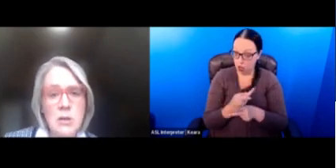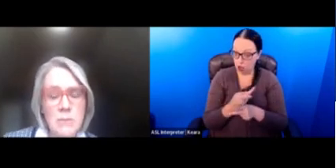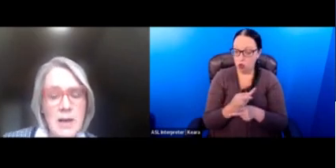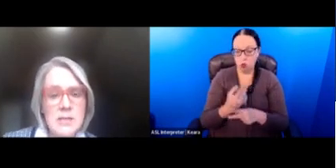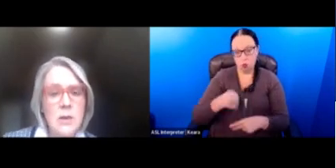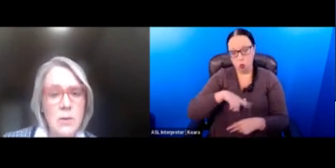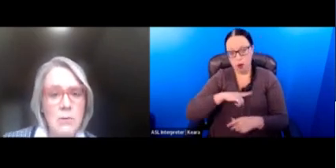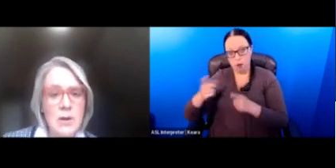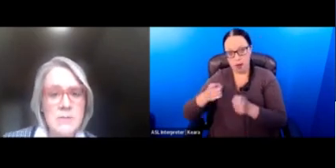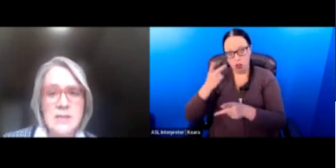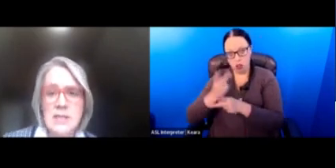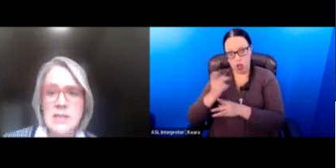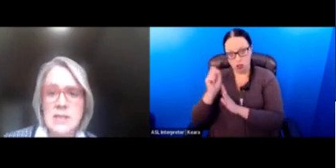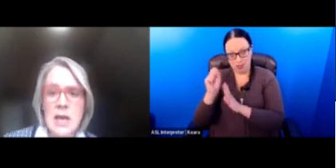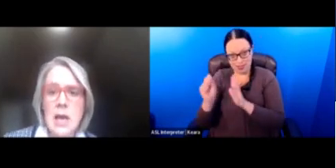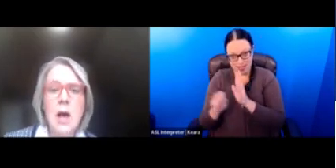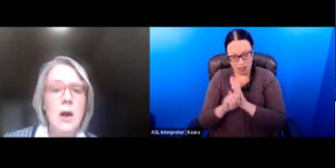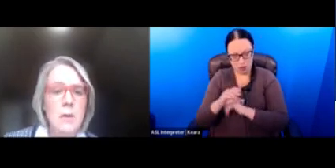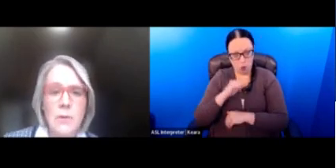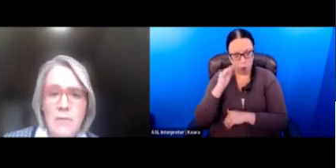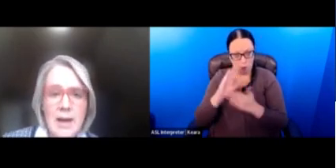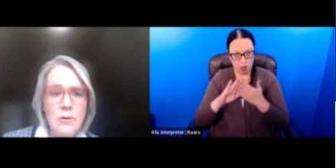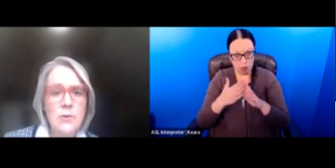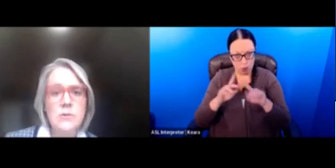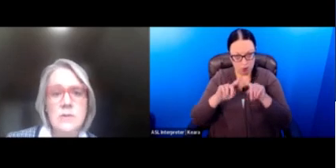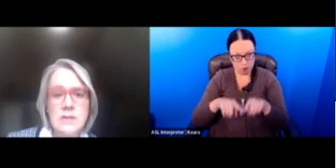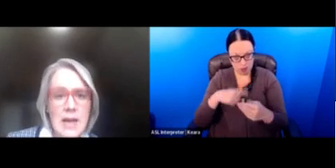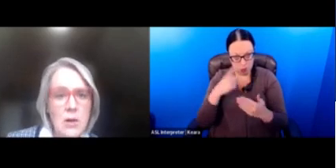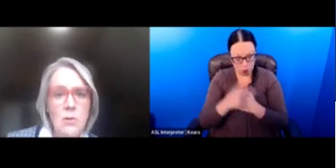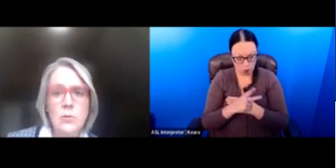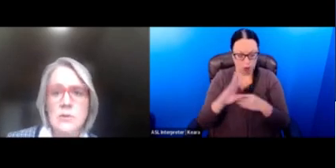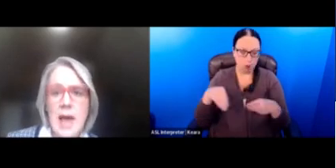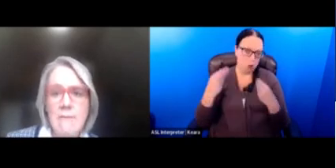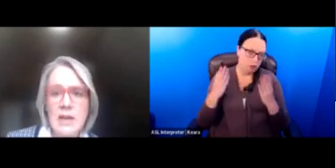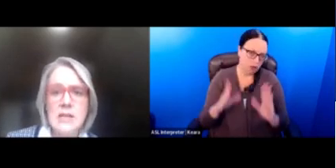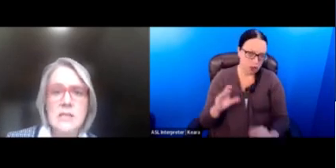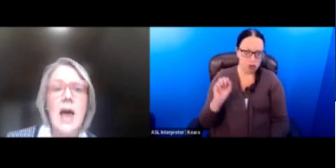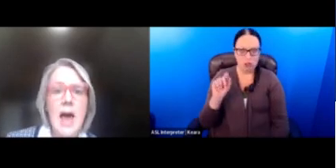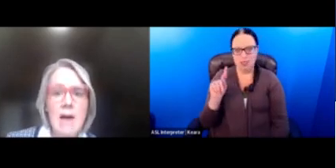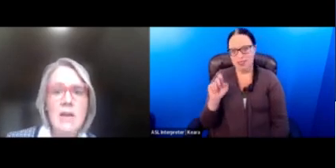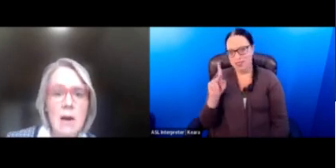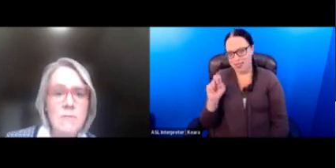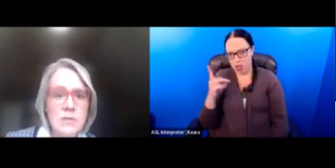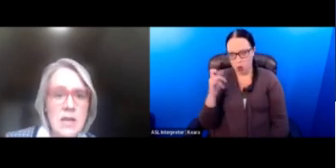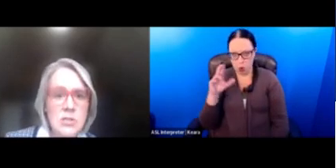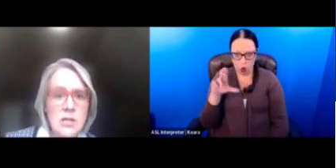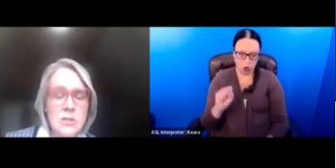stakeholders advocates, having conversations for several years around dignity or choice